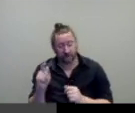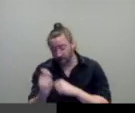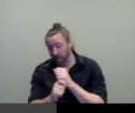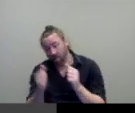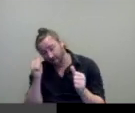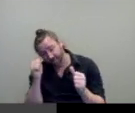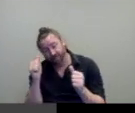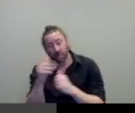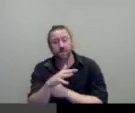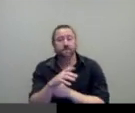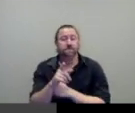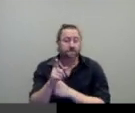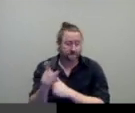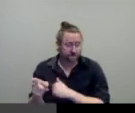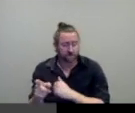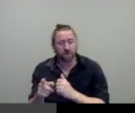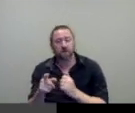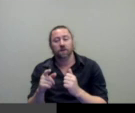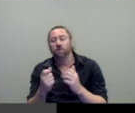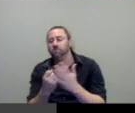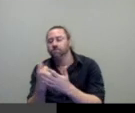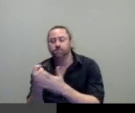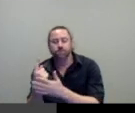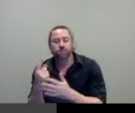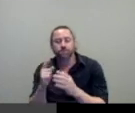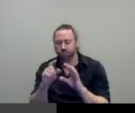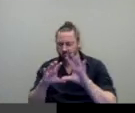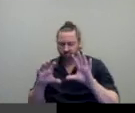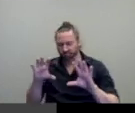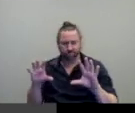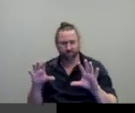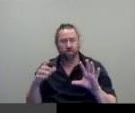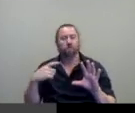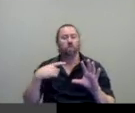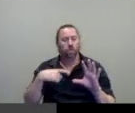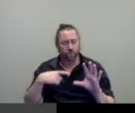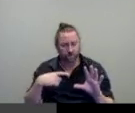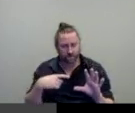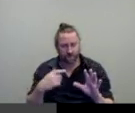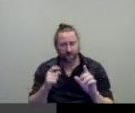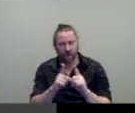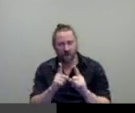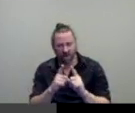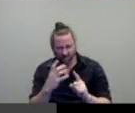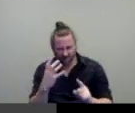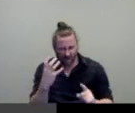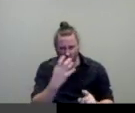as an enforceably hinges on the use of violent and creepy